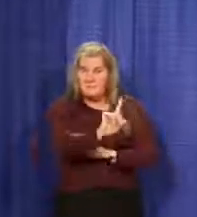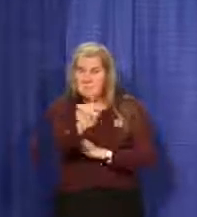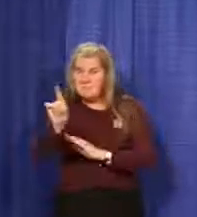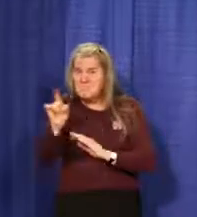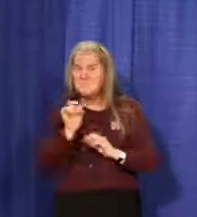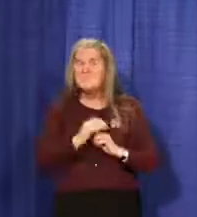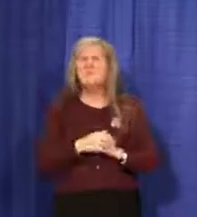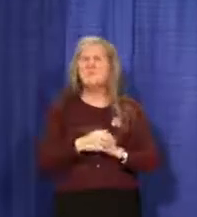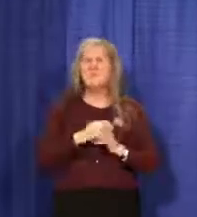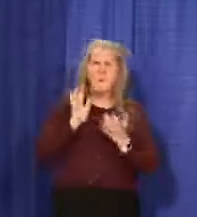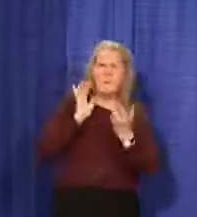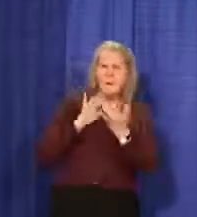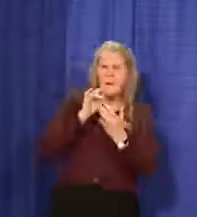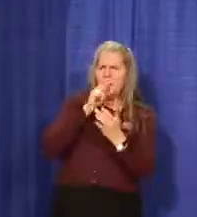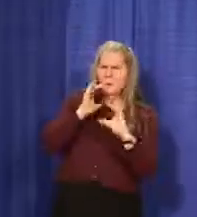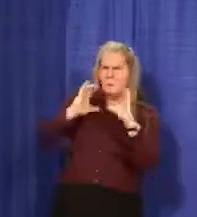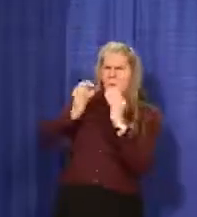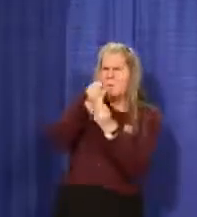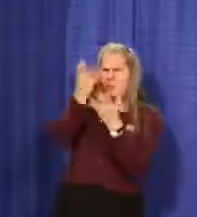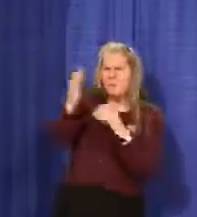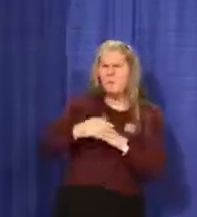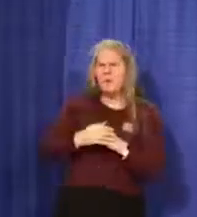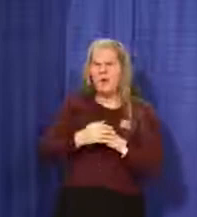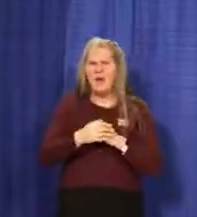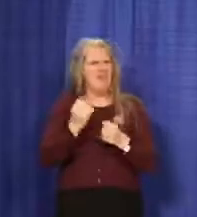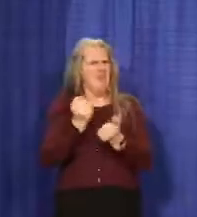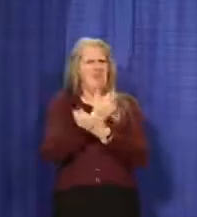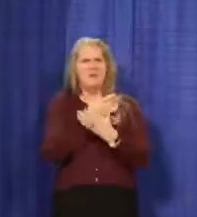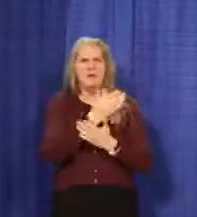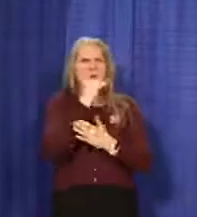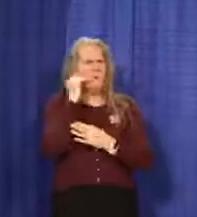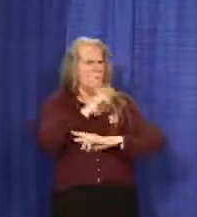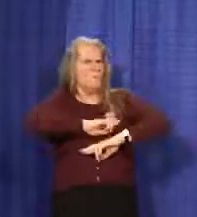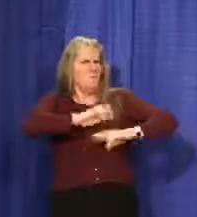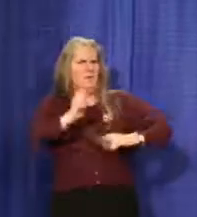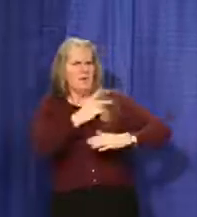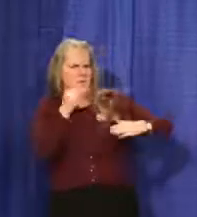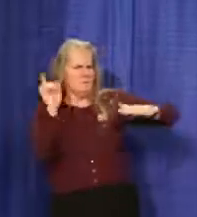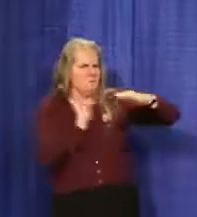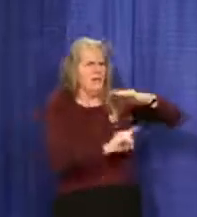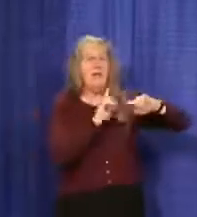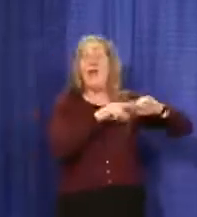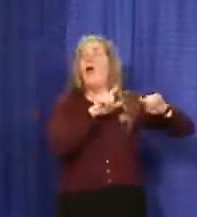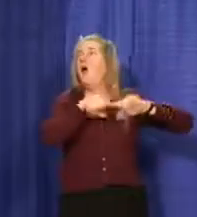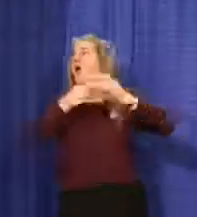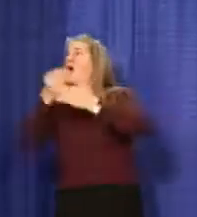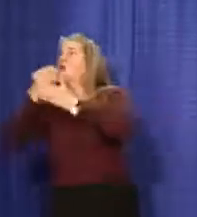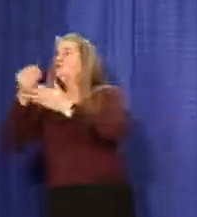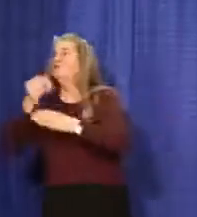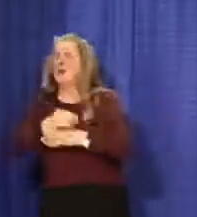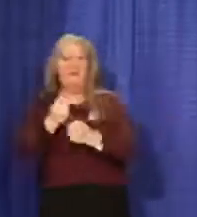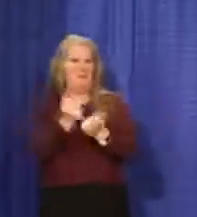Do you have all you need at home while you self isolate? What support might you need? Do you know who to call or where